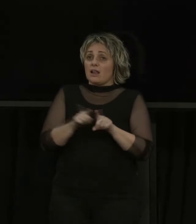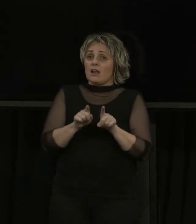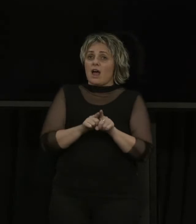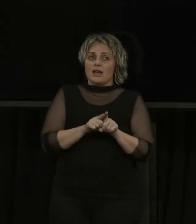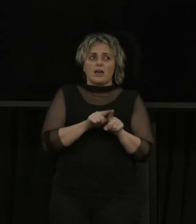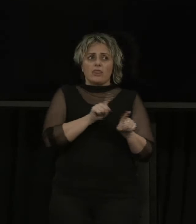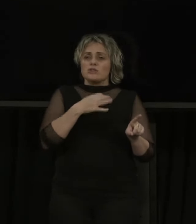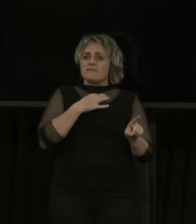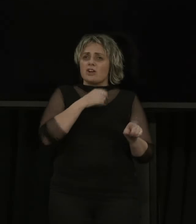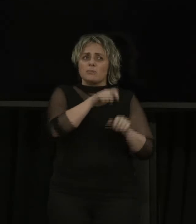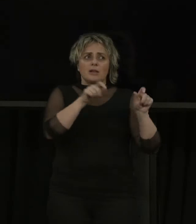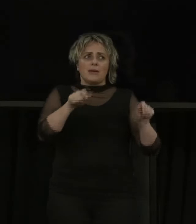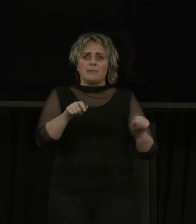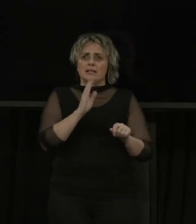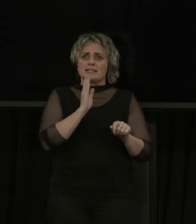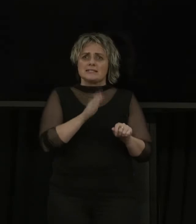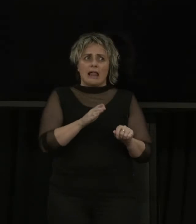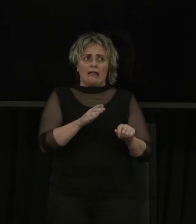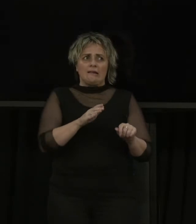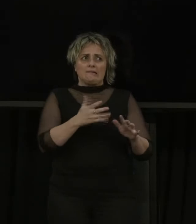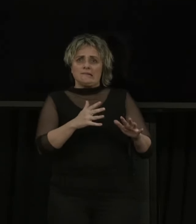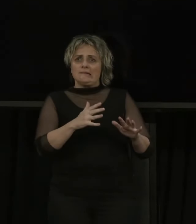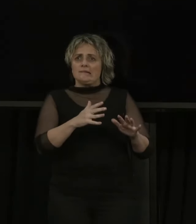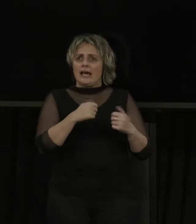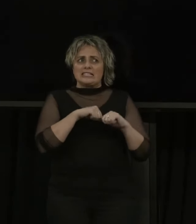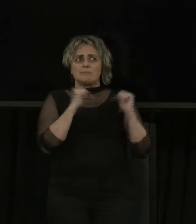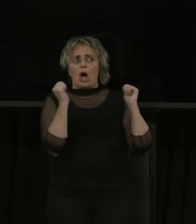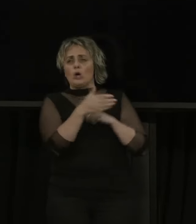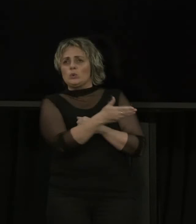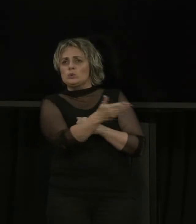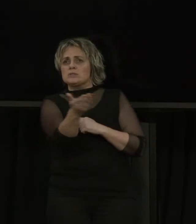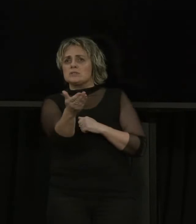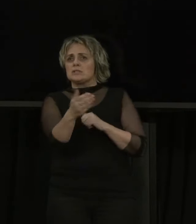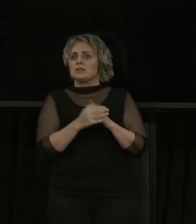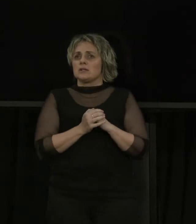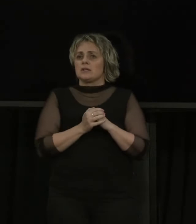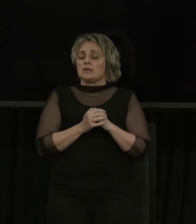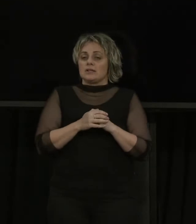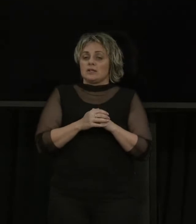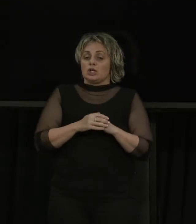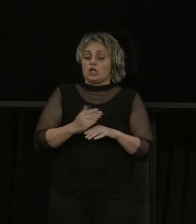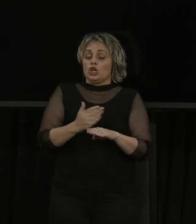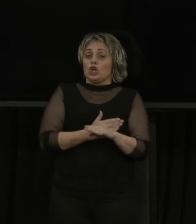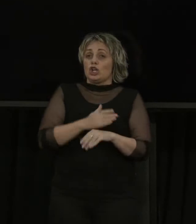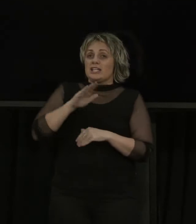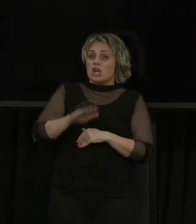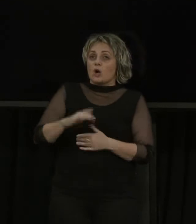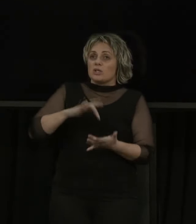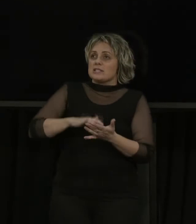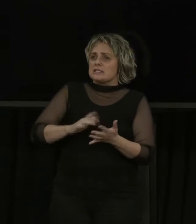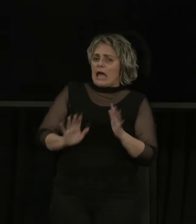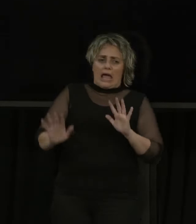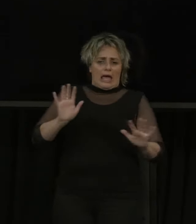this is the middle ground at